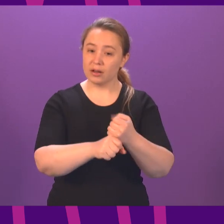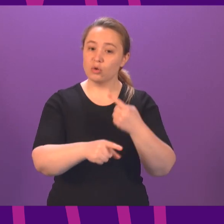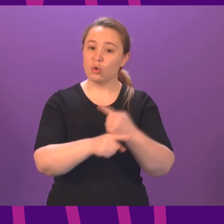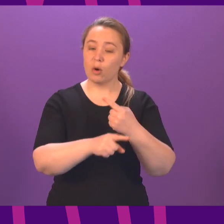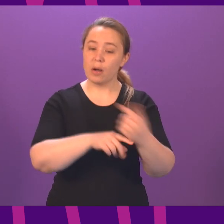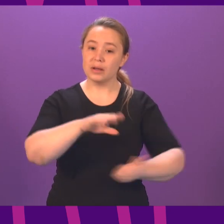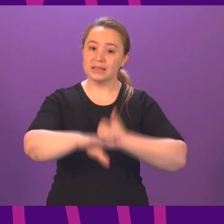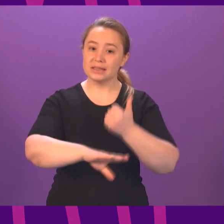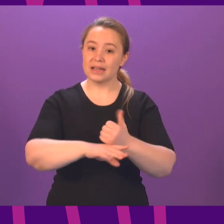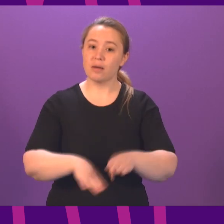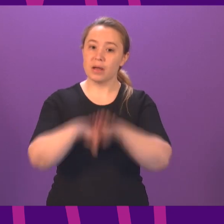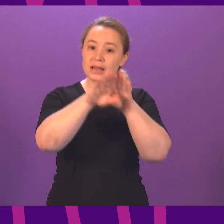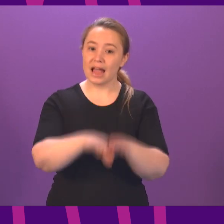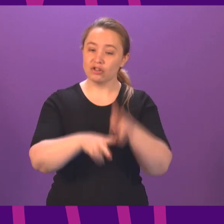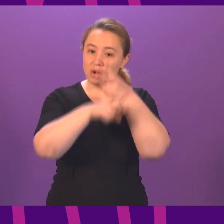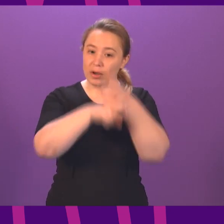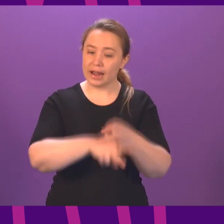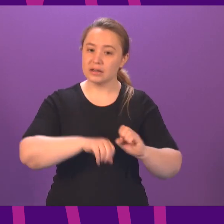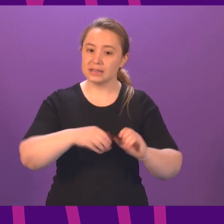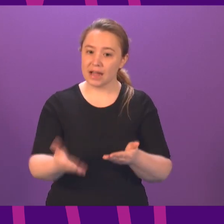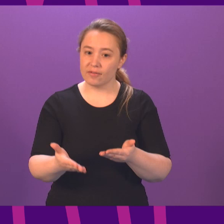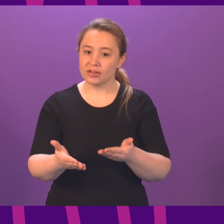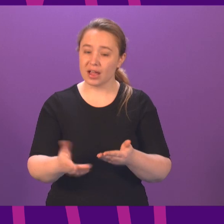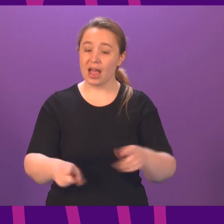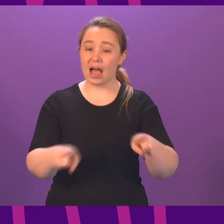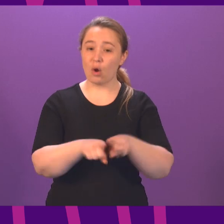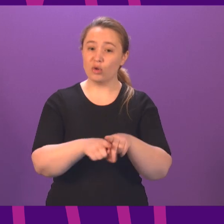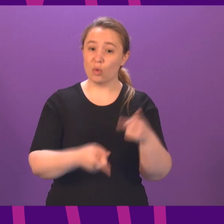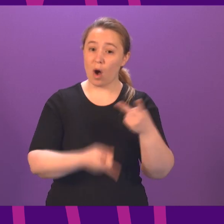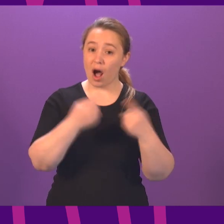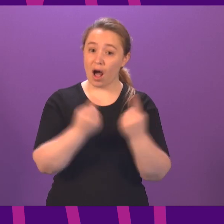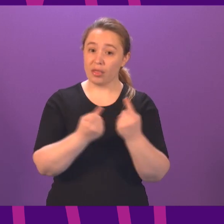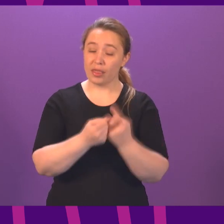a service. Will the First Minister set out what else they voted against last night?